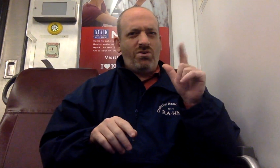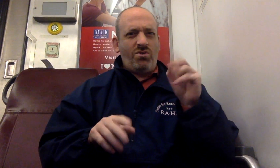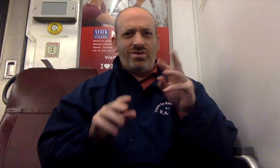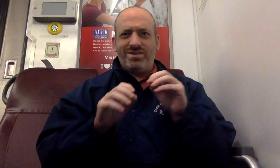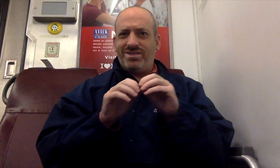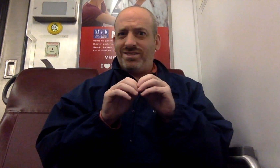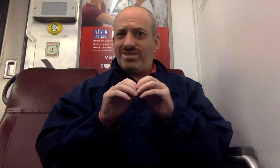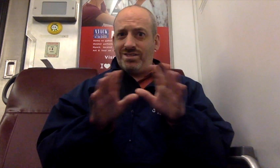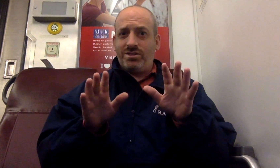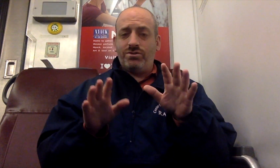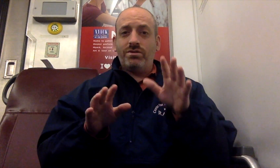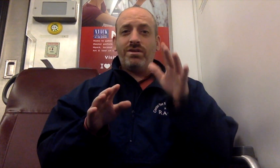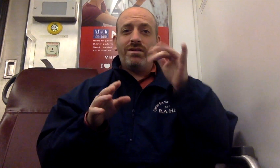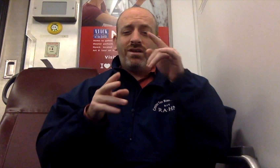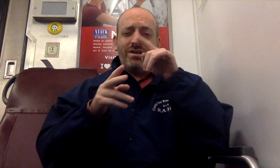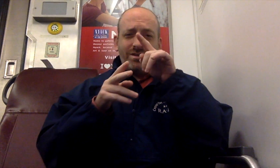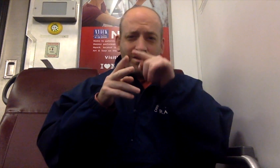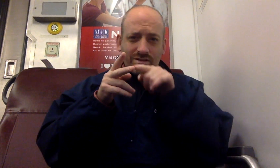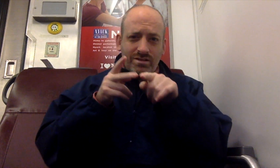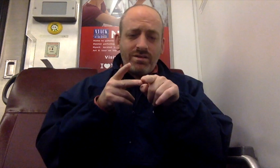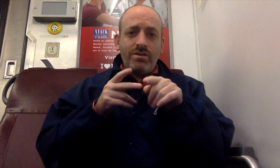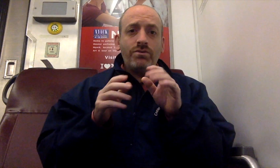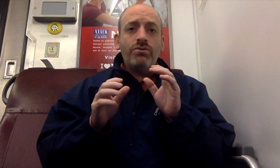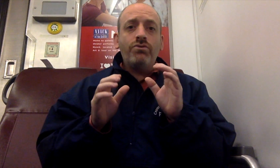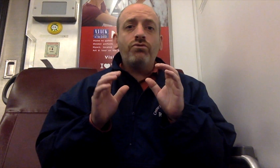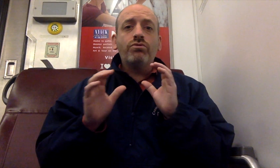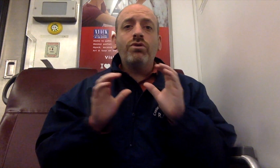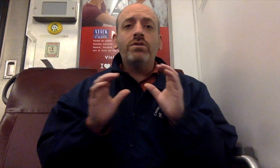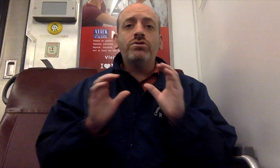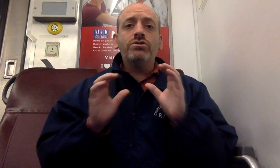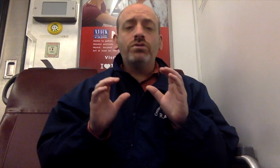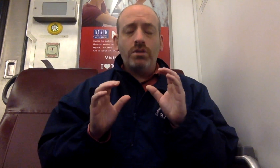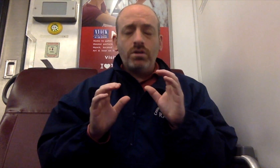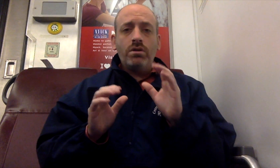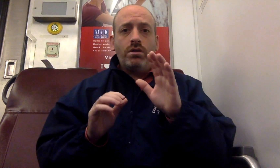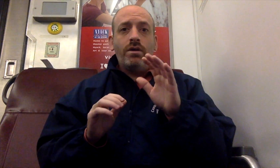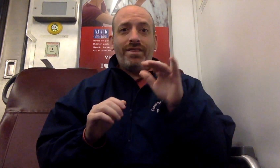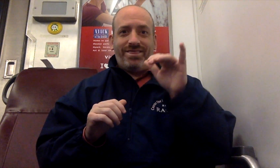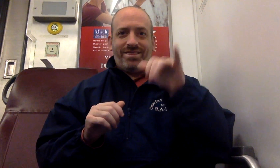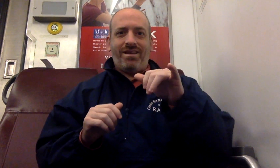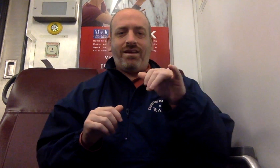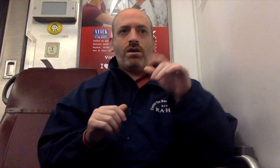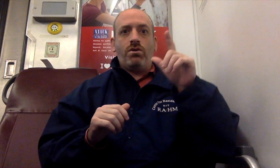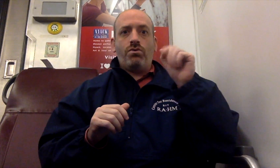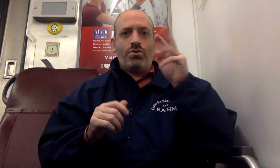The law is pretty clear about this. Let's go to a specific portion of the law, communication